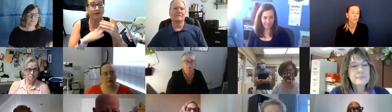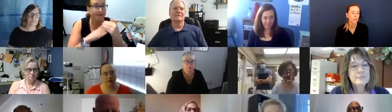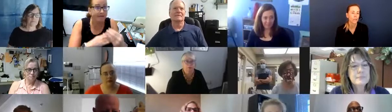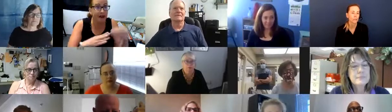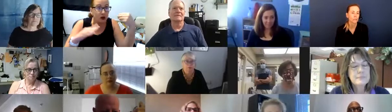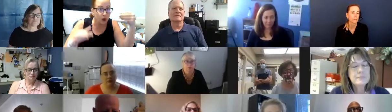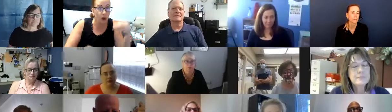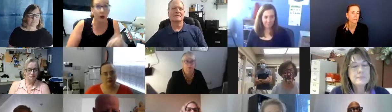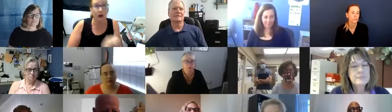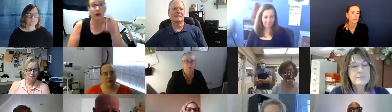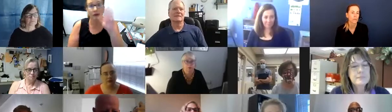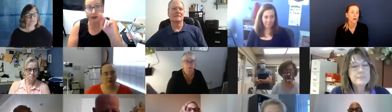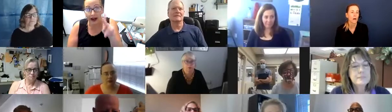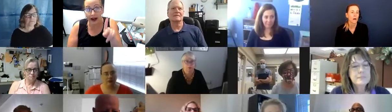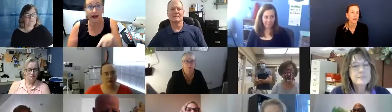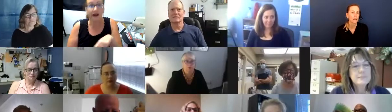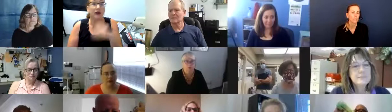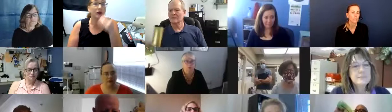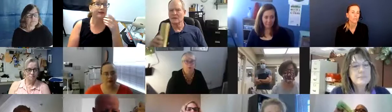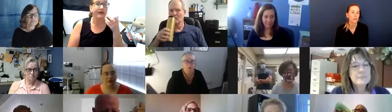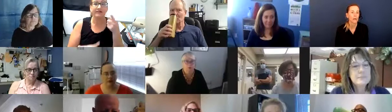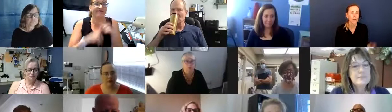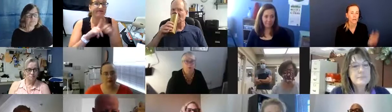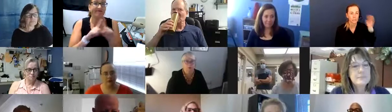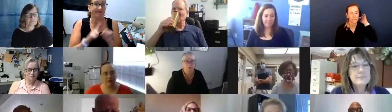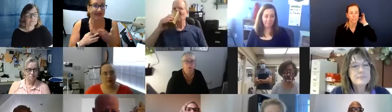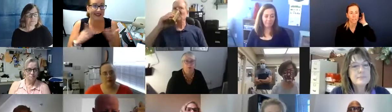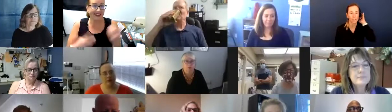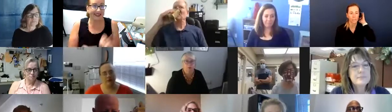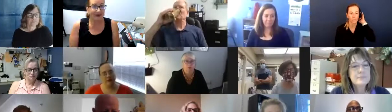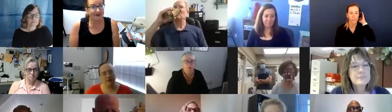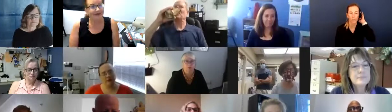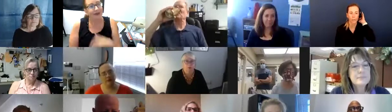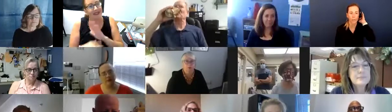DeafBlind and visual guidance at the store, bank, and other activities.